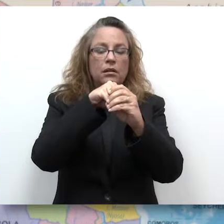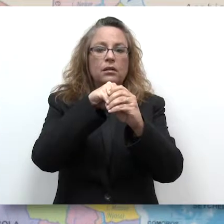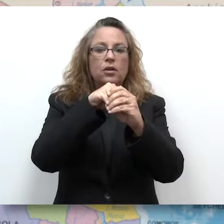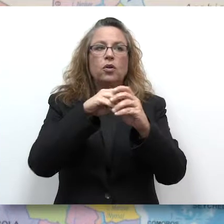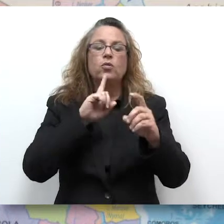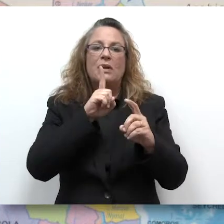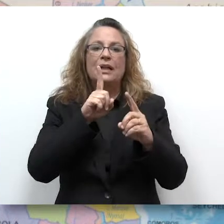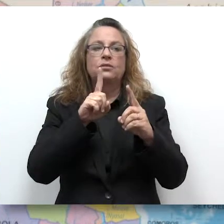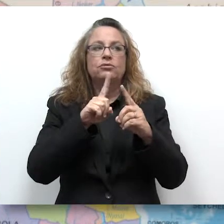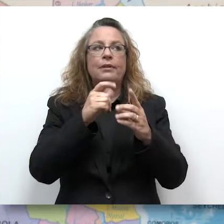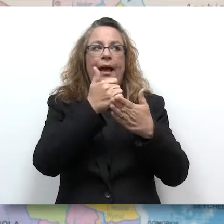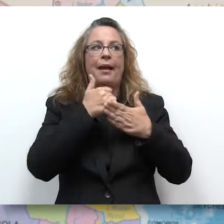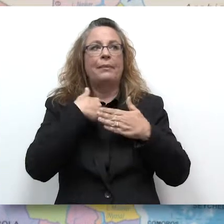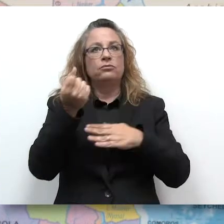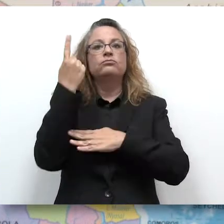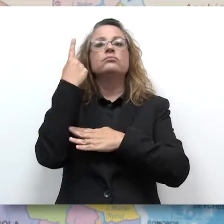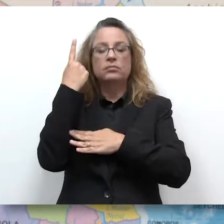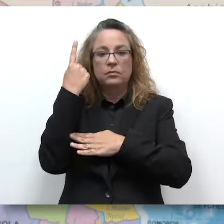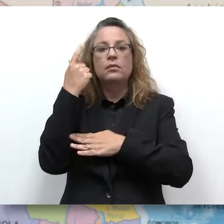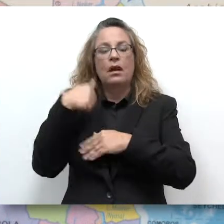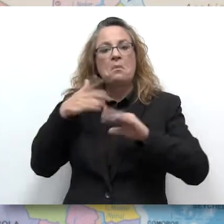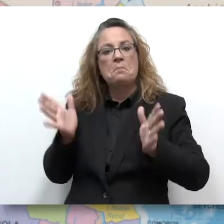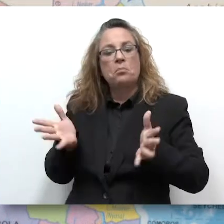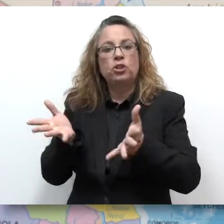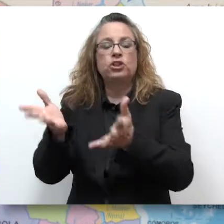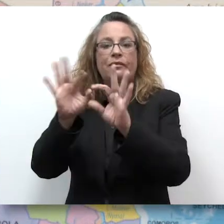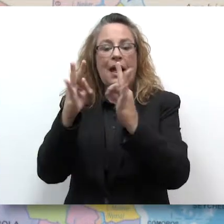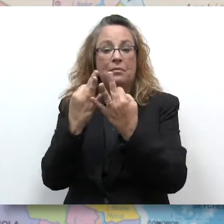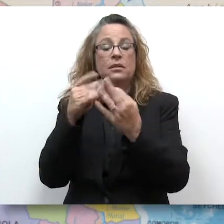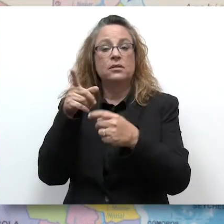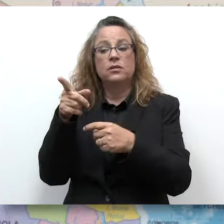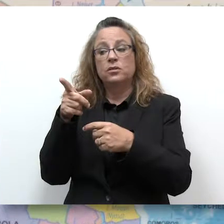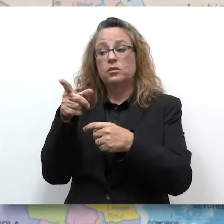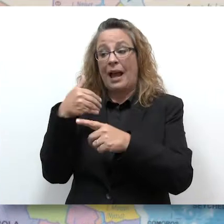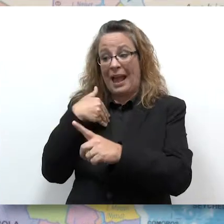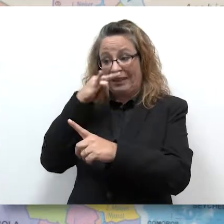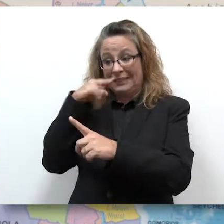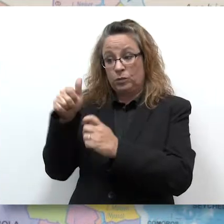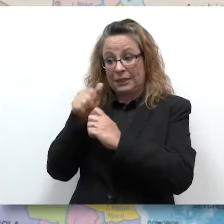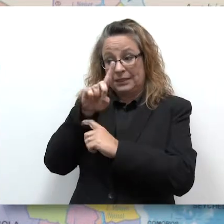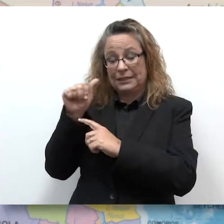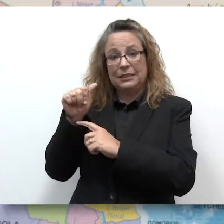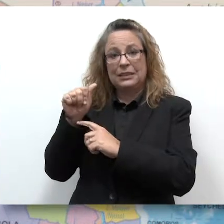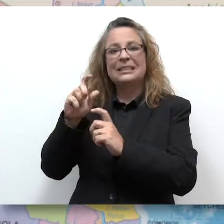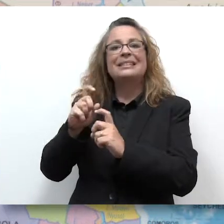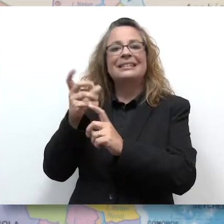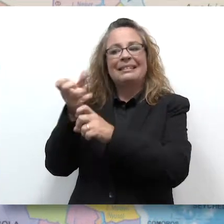to push families who have young people with disabilities to get guardianship for them and